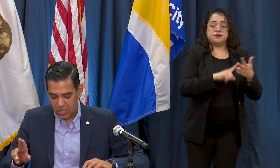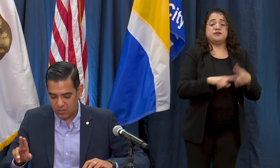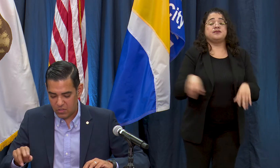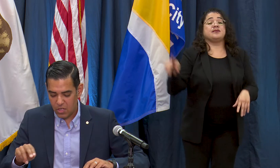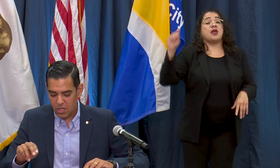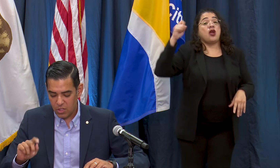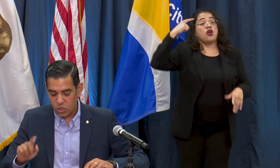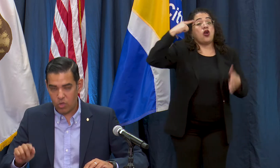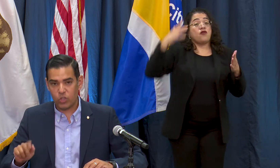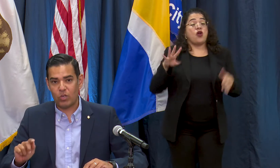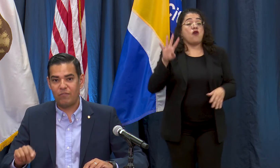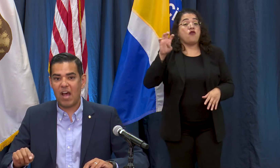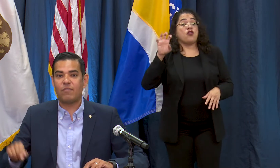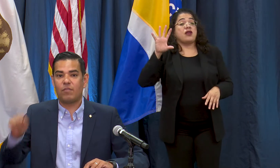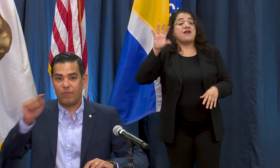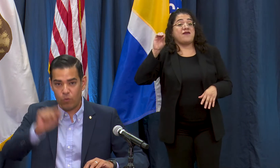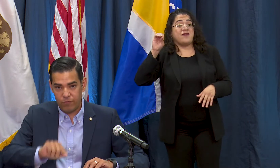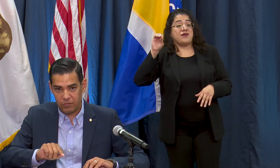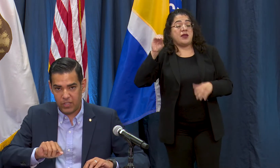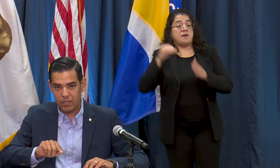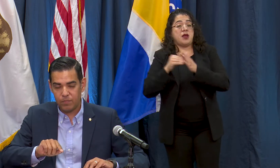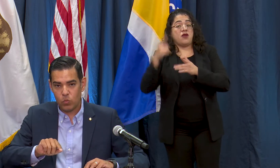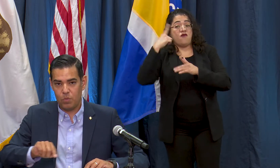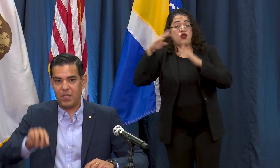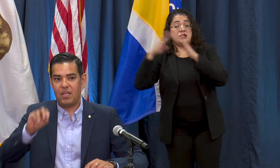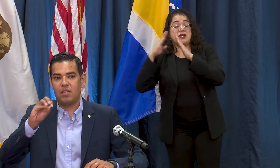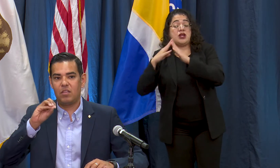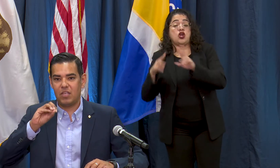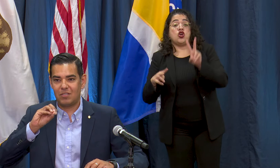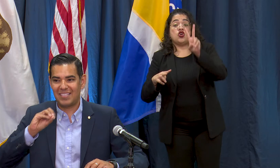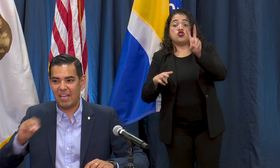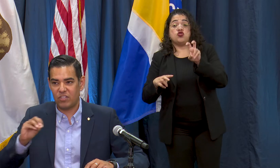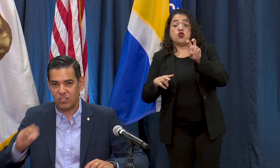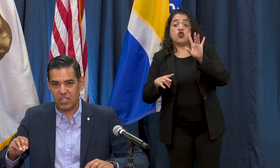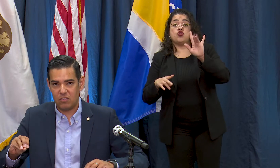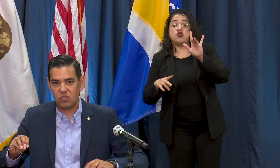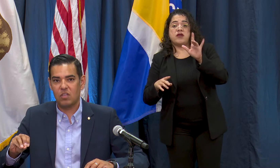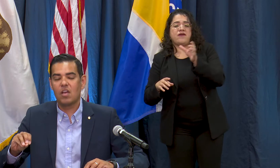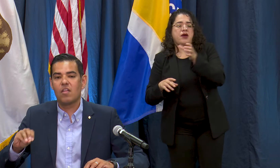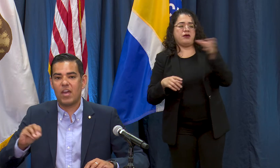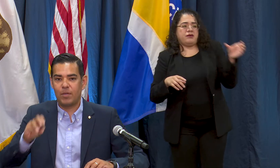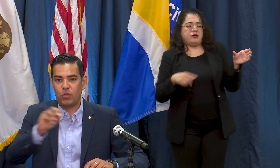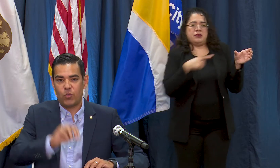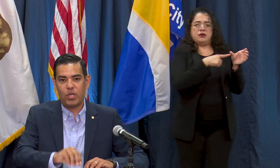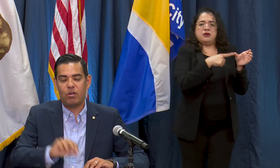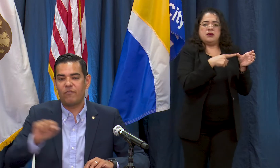cities, 225 of that 450 would be these seven cities that are between 300 and